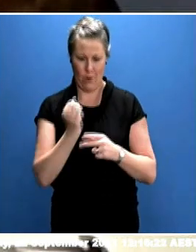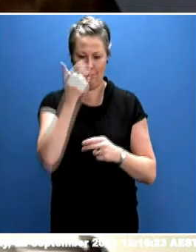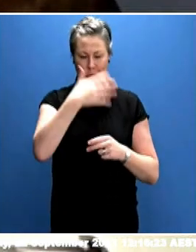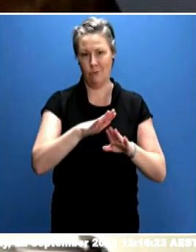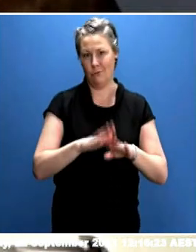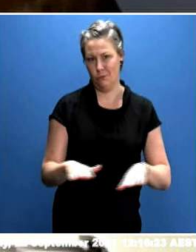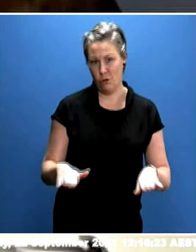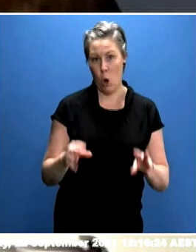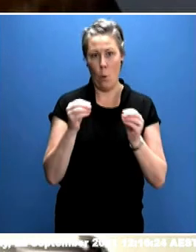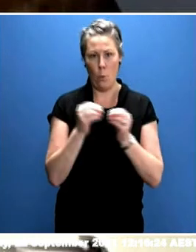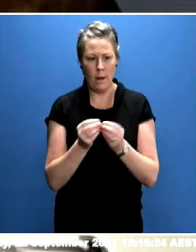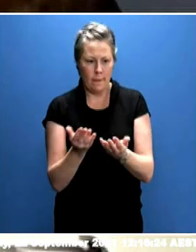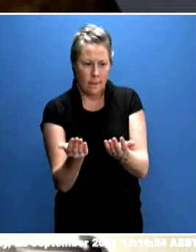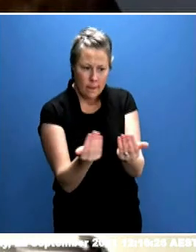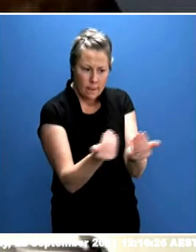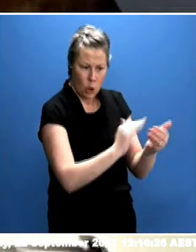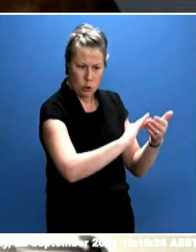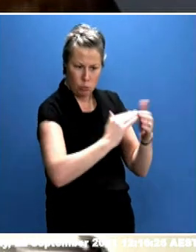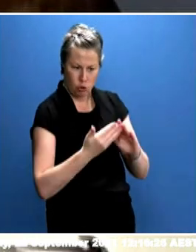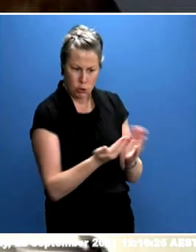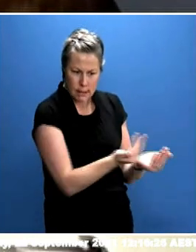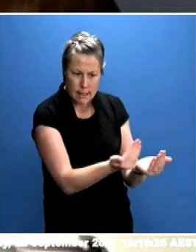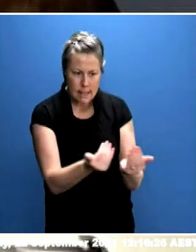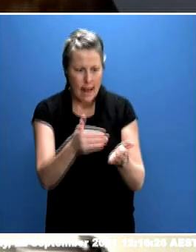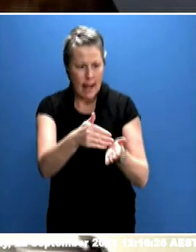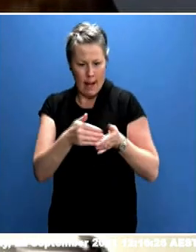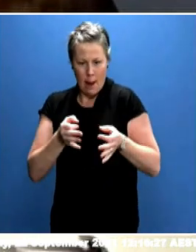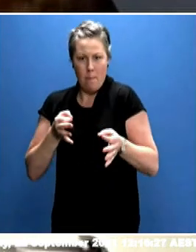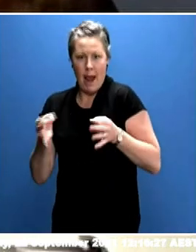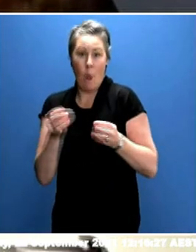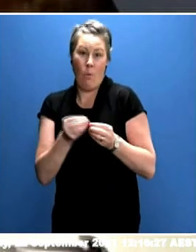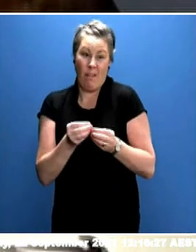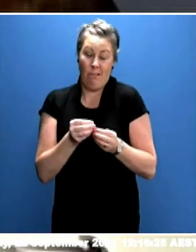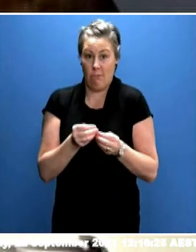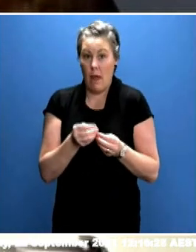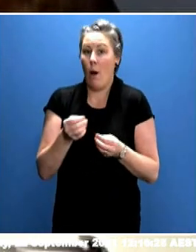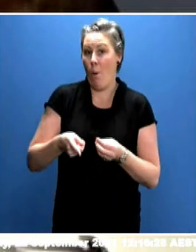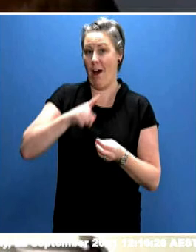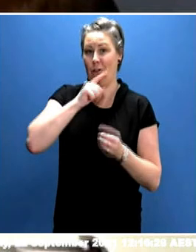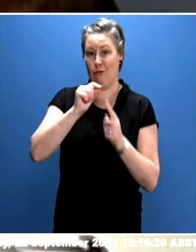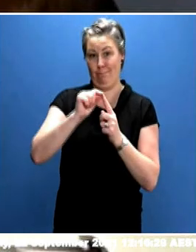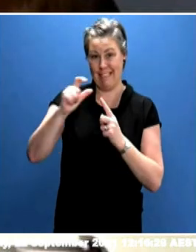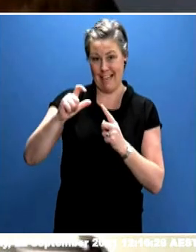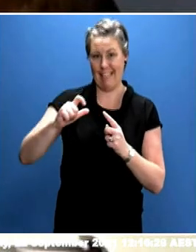designed with the community and have input, preferably 100 per cent Aboriginal staff, and a lot of input from Elders and from the local